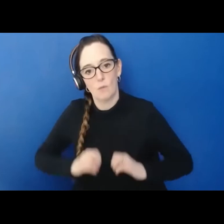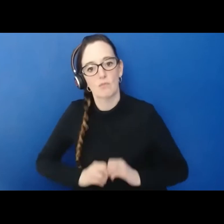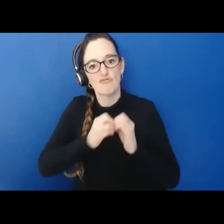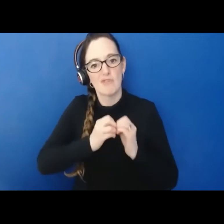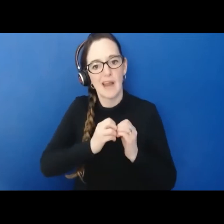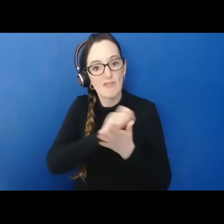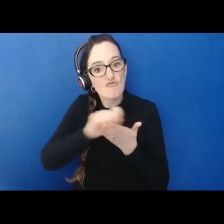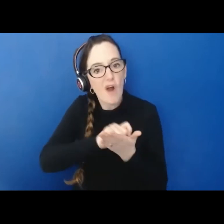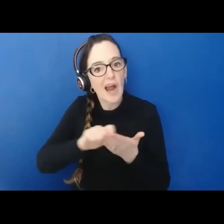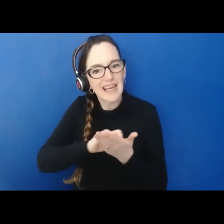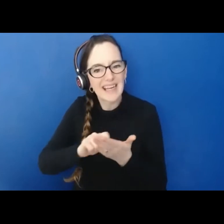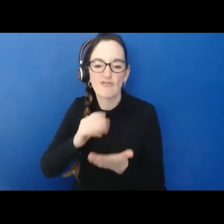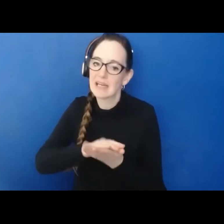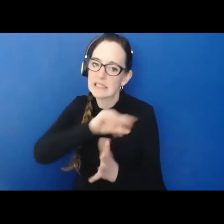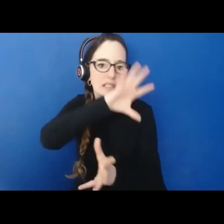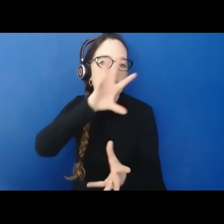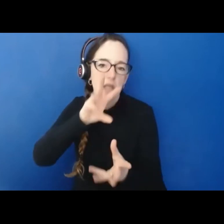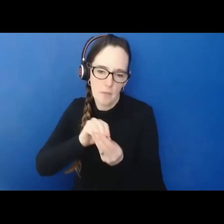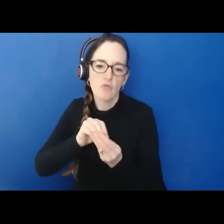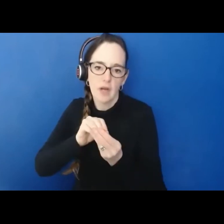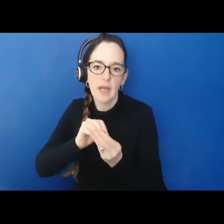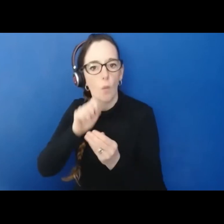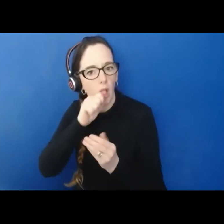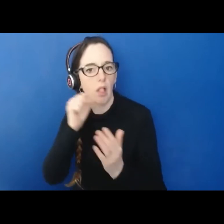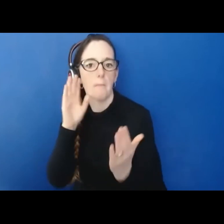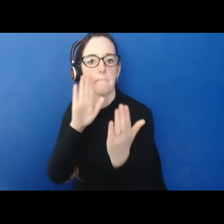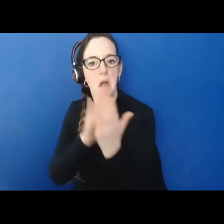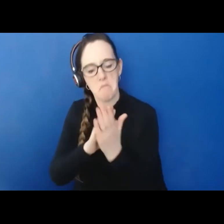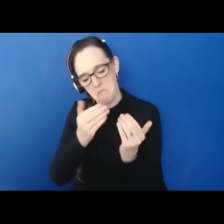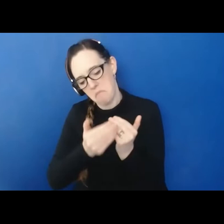So, on to today's discussion around digital spaces and public art.